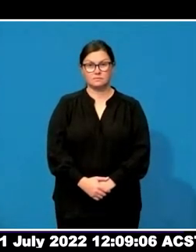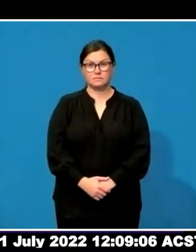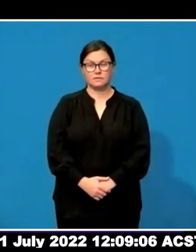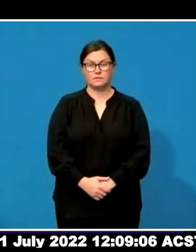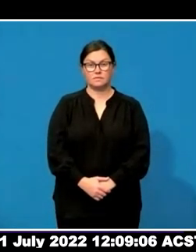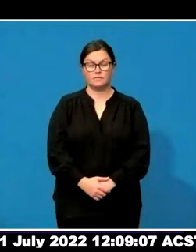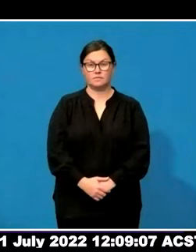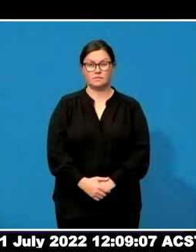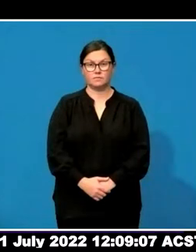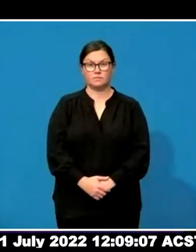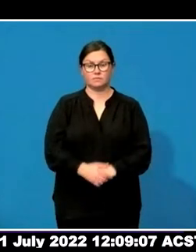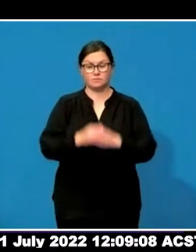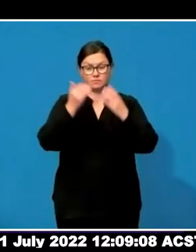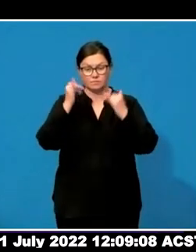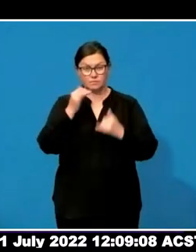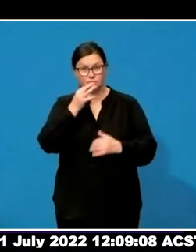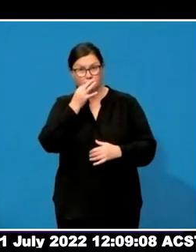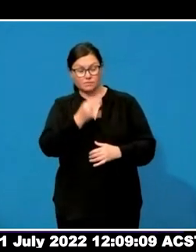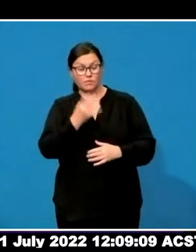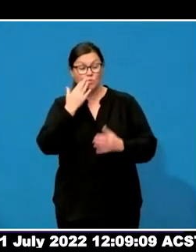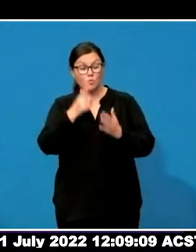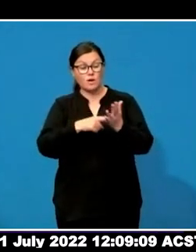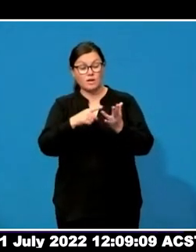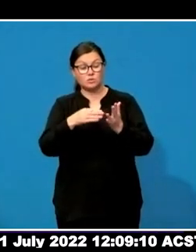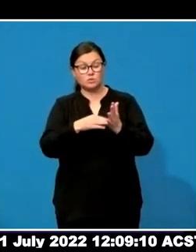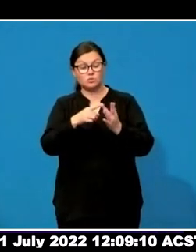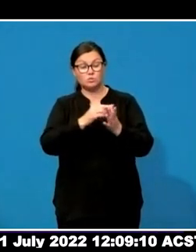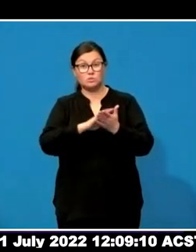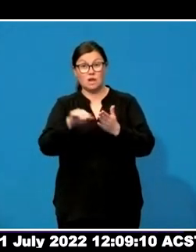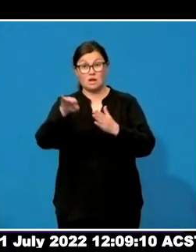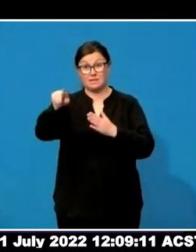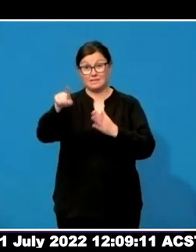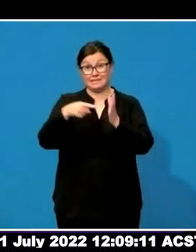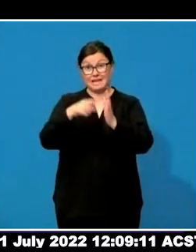When Joziah was in Tennant Creek, he had a little house and some carers that were